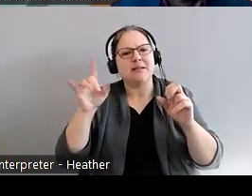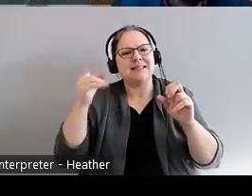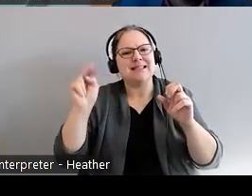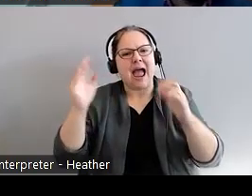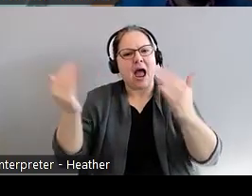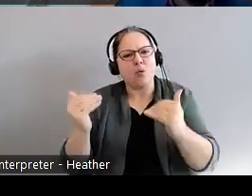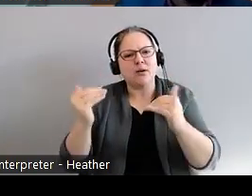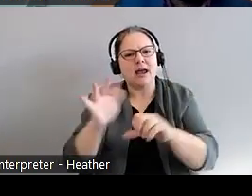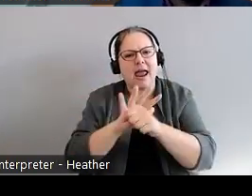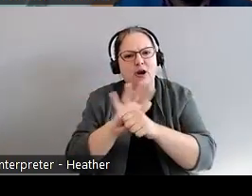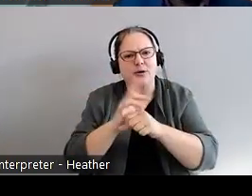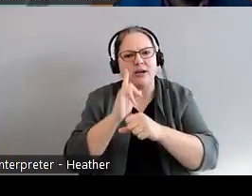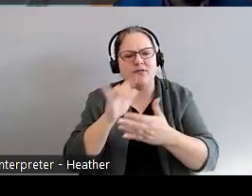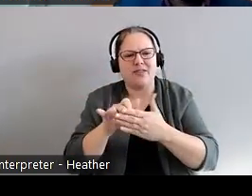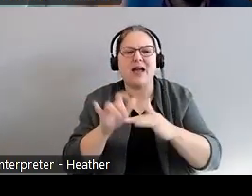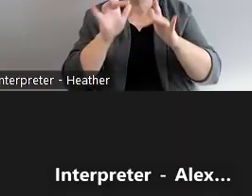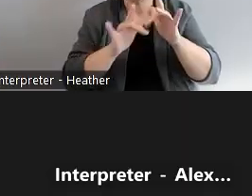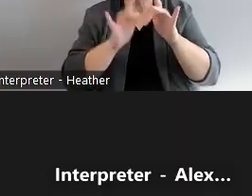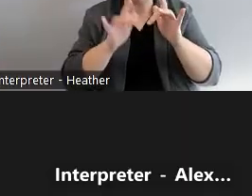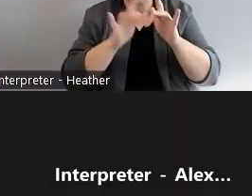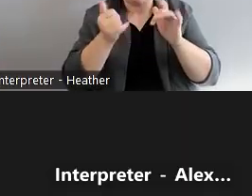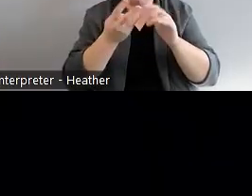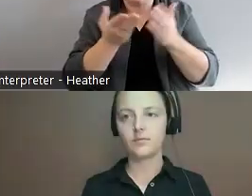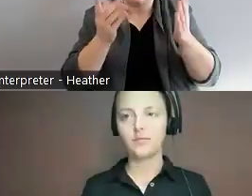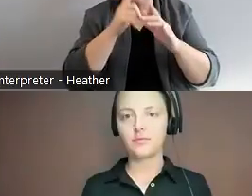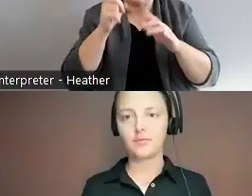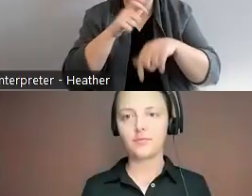I'm going to keep skip a couple of slides in interest of time. The training curriculum for